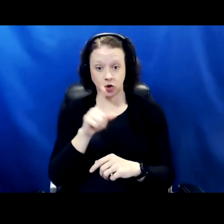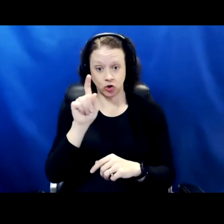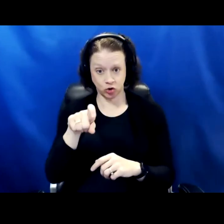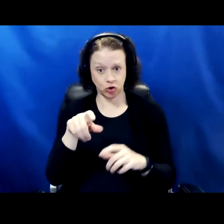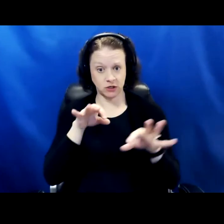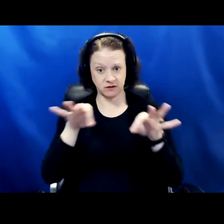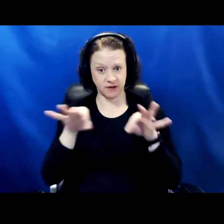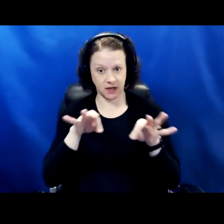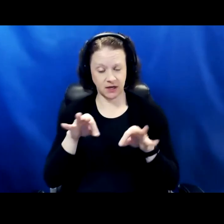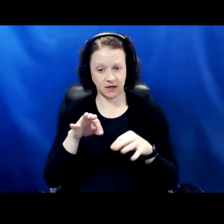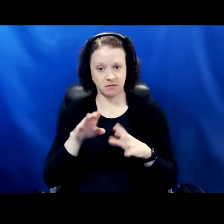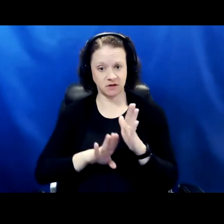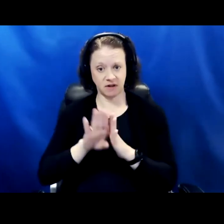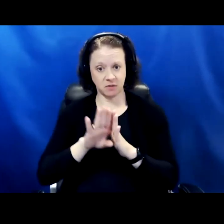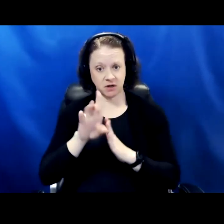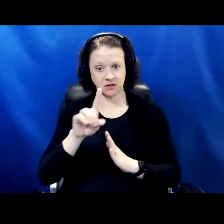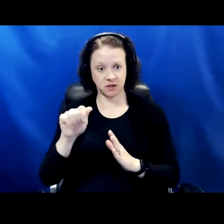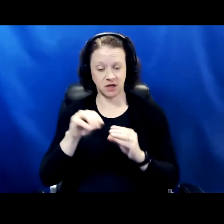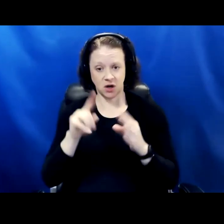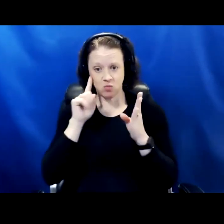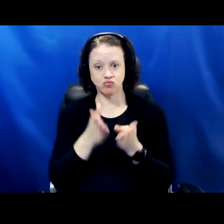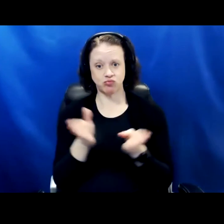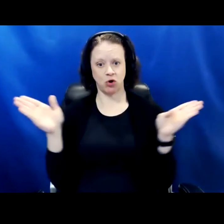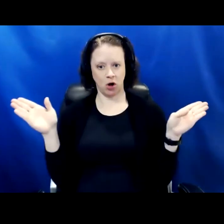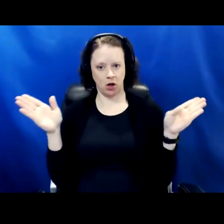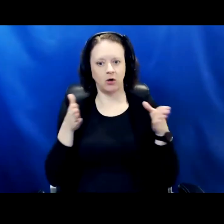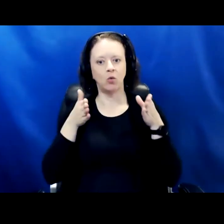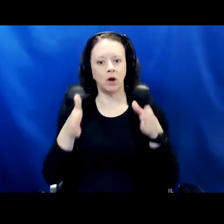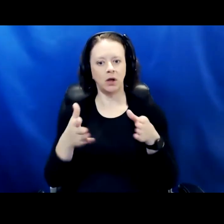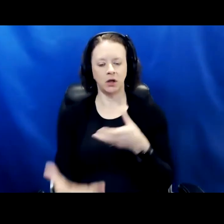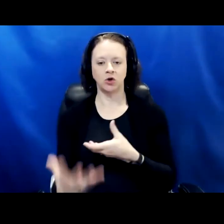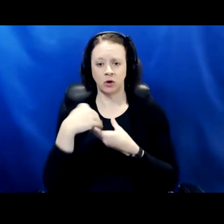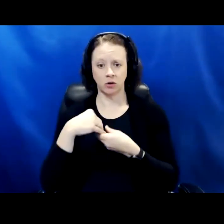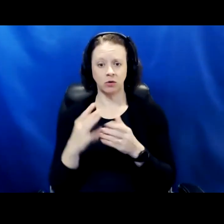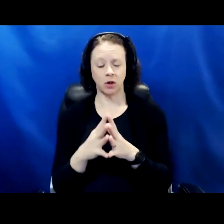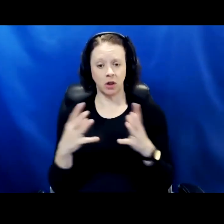developmental disability in a very broad way to include a lot of conditions